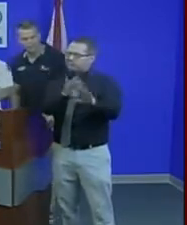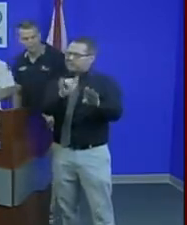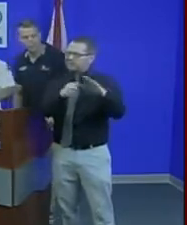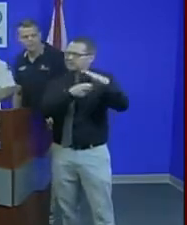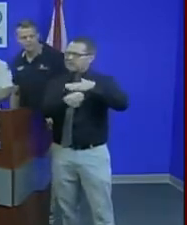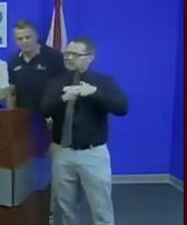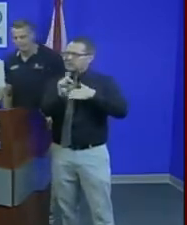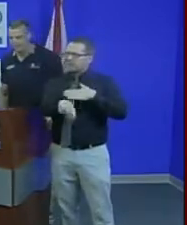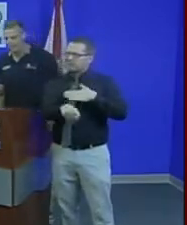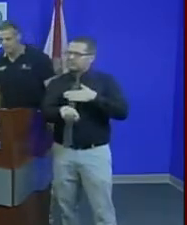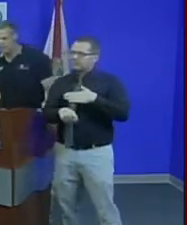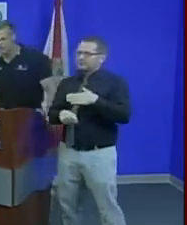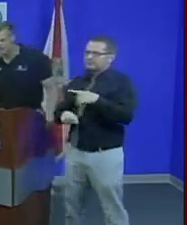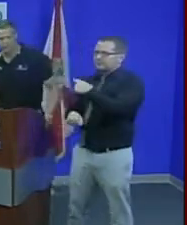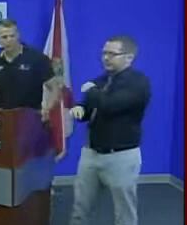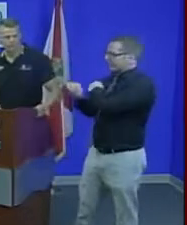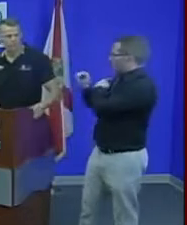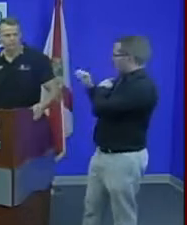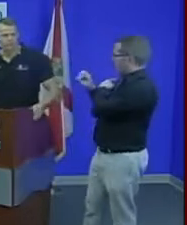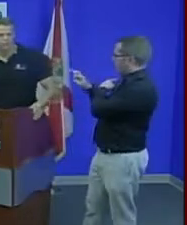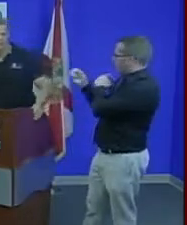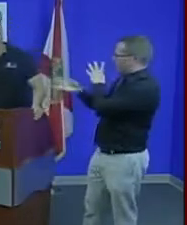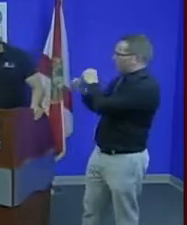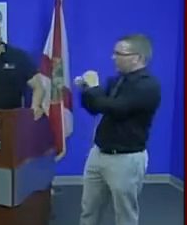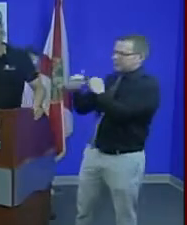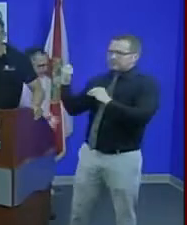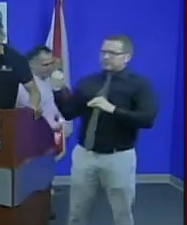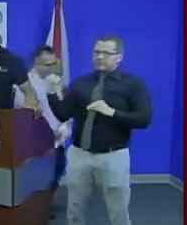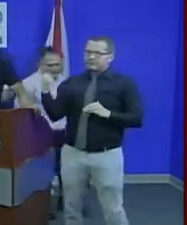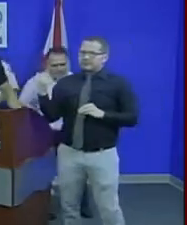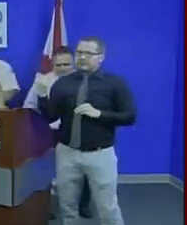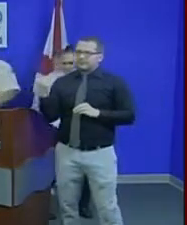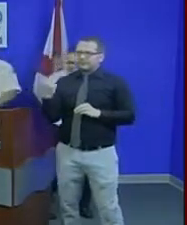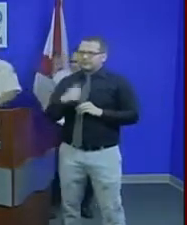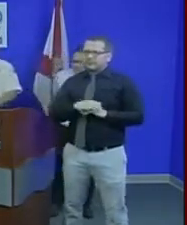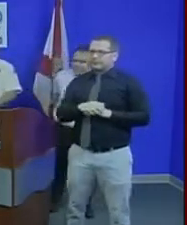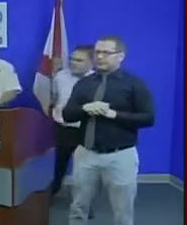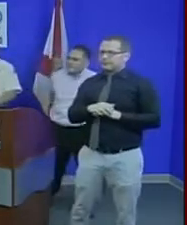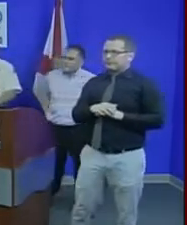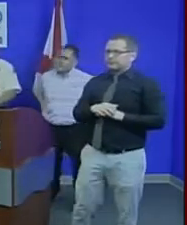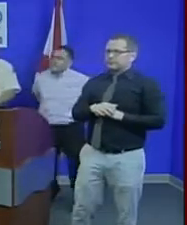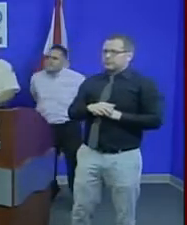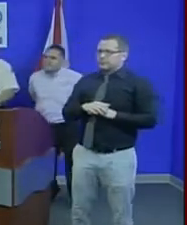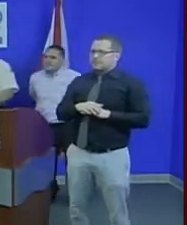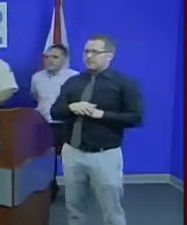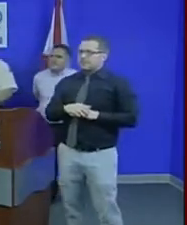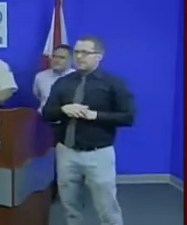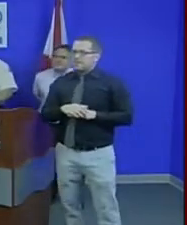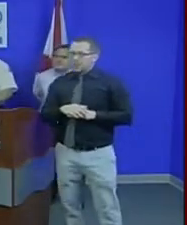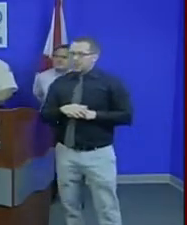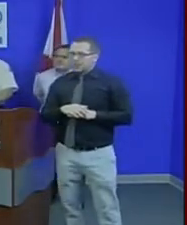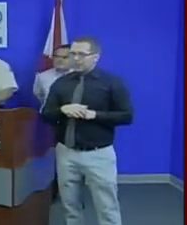SHORTLY HERE. EVEN BY NOON, OBVIOUSLY. AND WITH THAT, WE DO HOWEVER